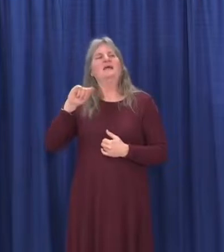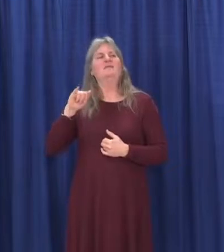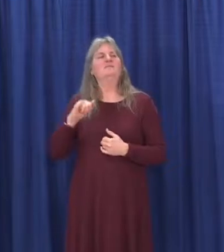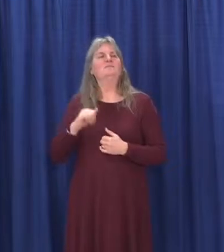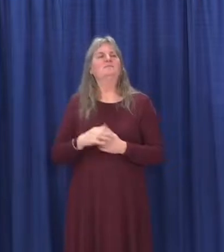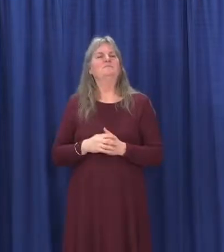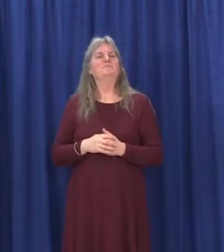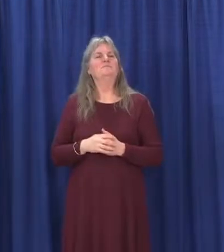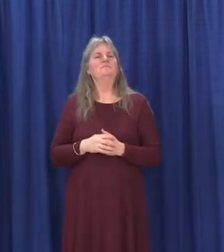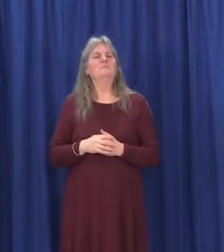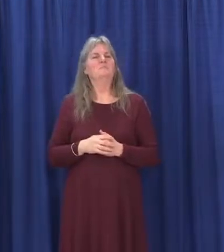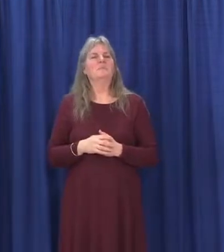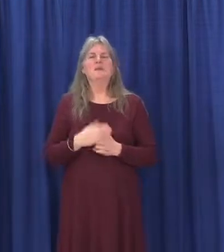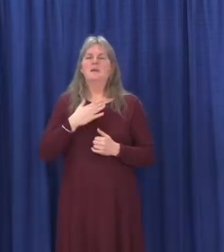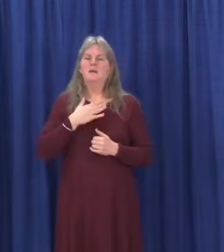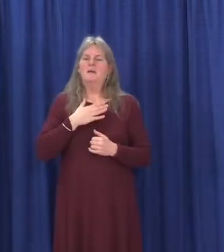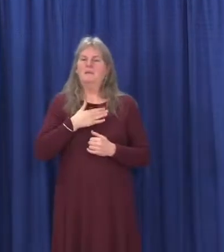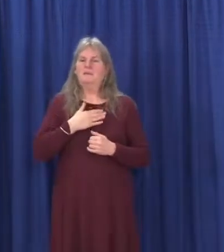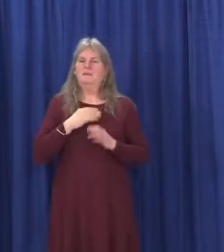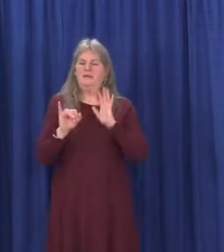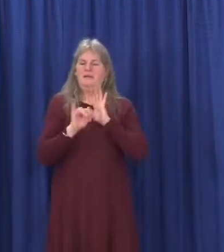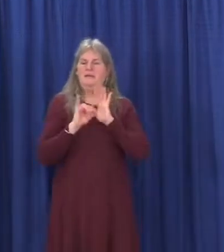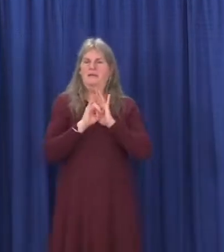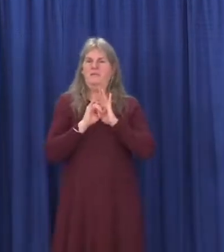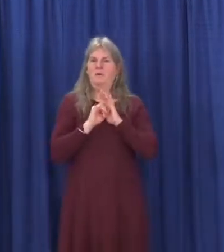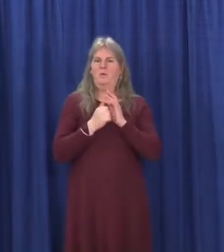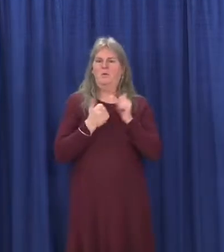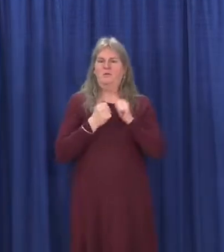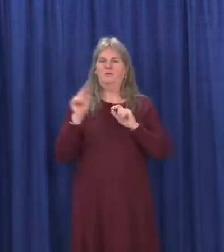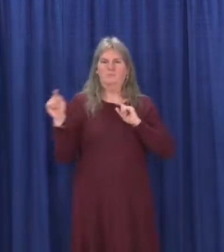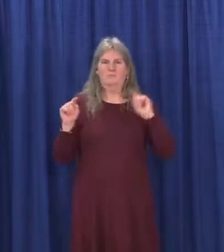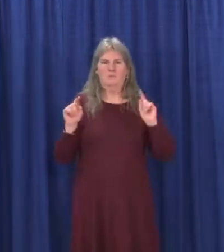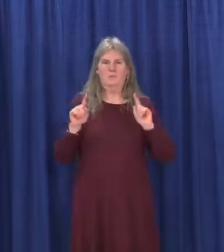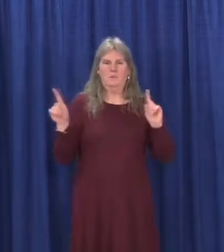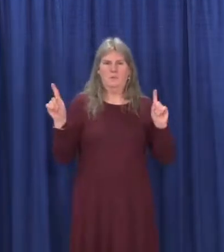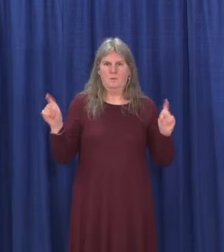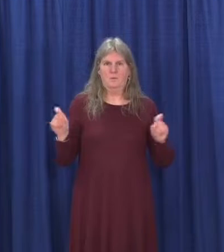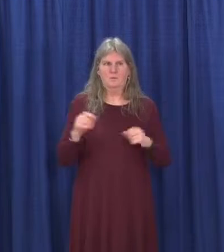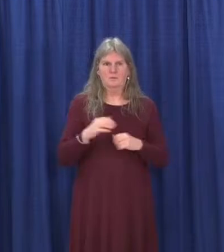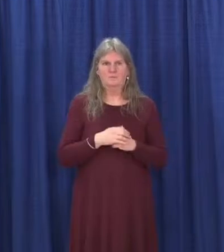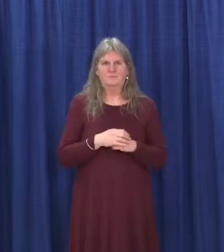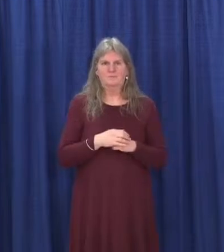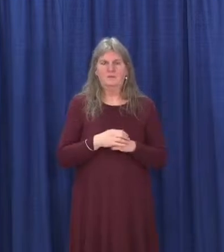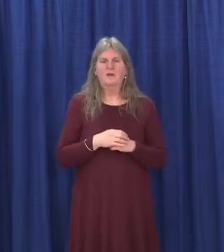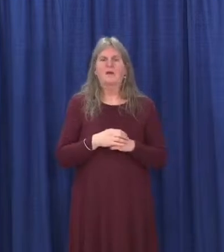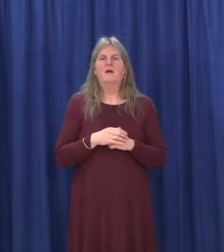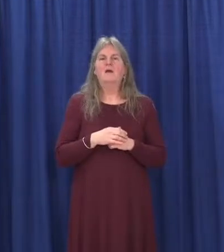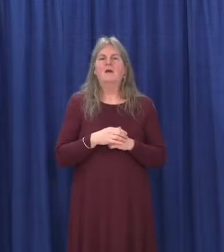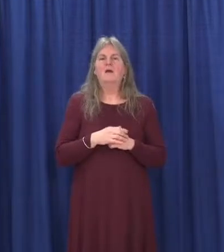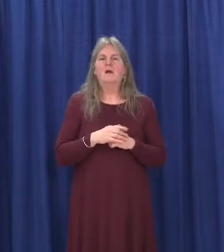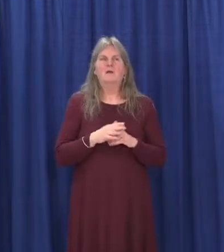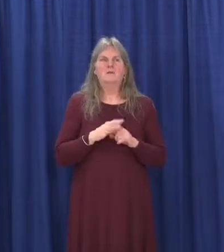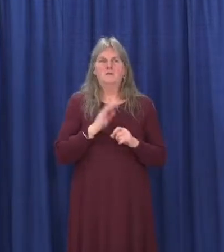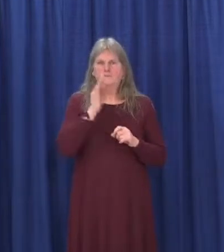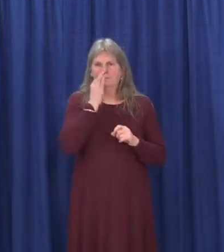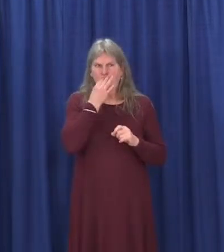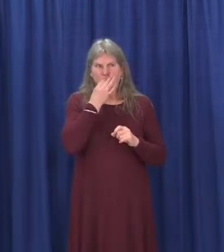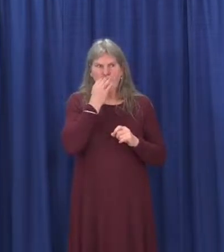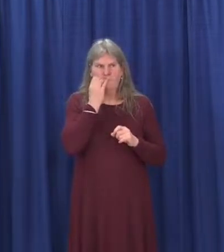question before you start. And please also remember to mute and unmute yourselves. I understand someone is currently unmuted on the line,